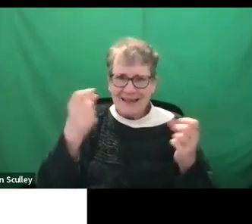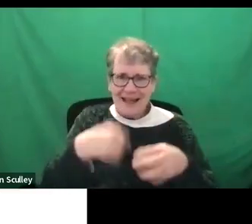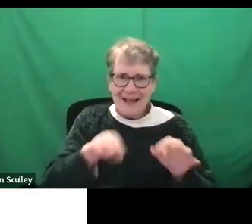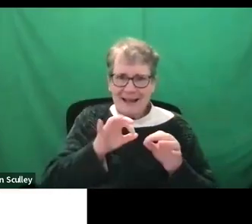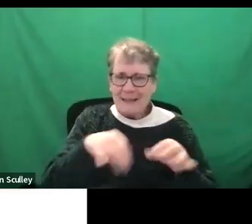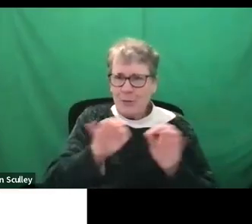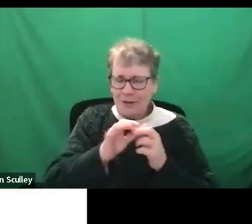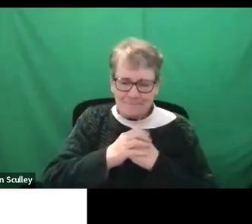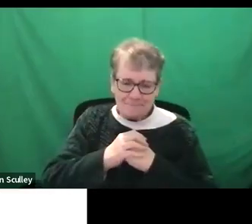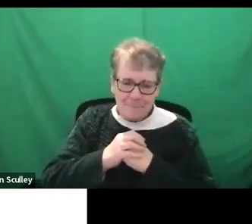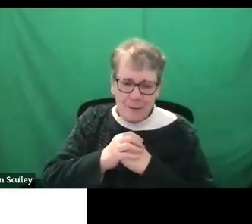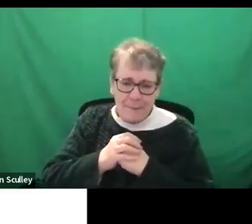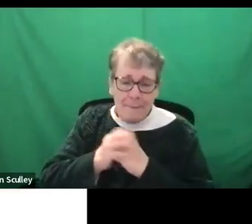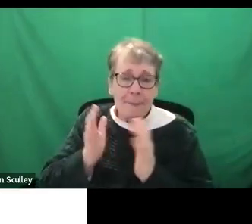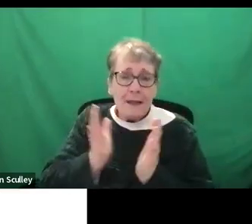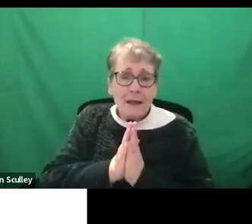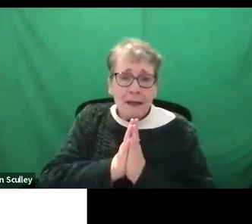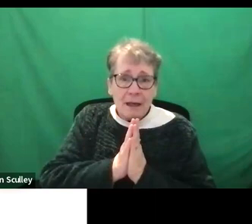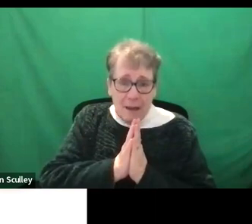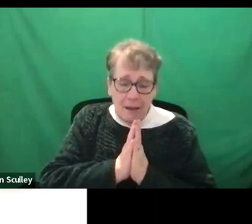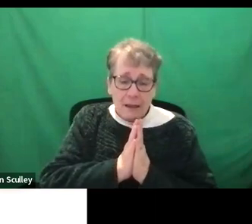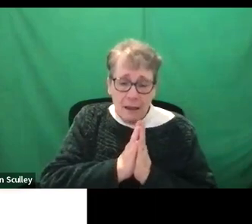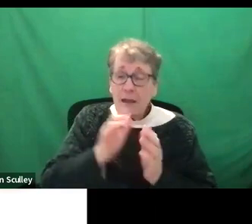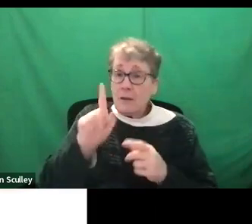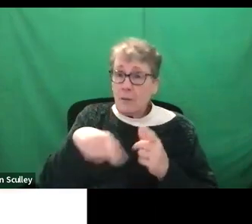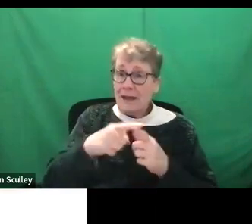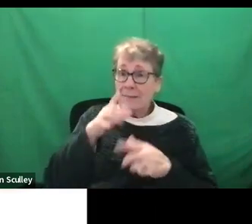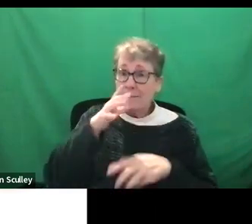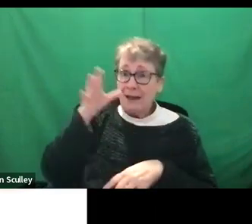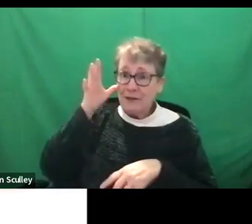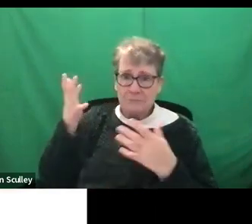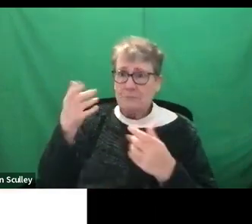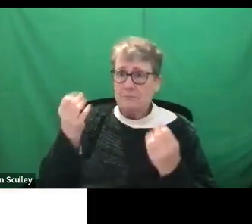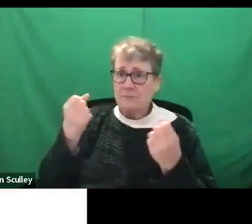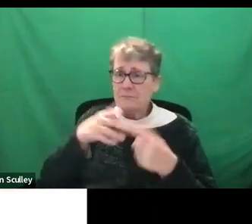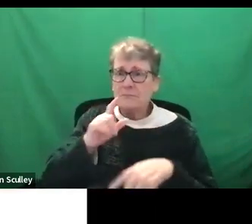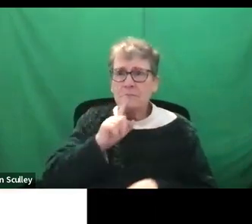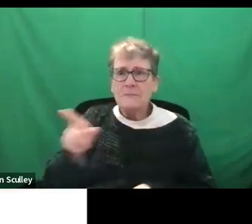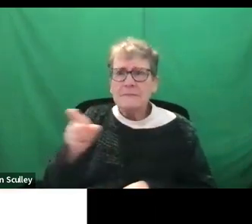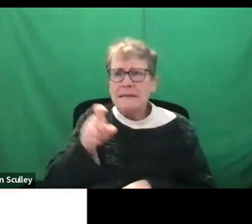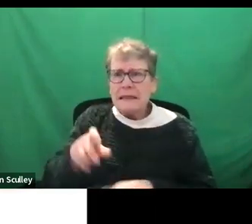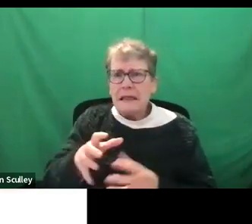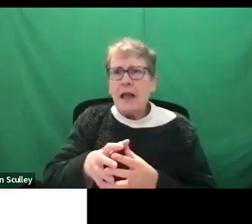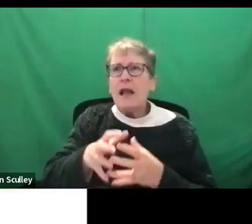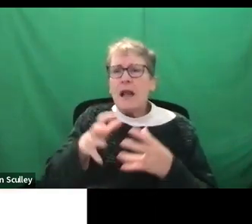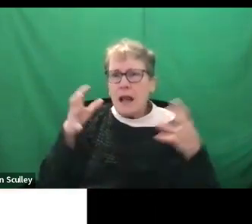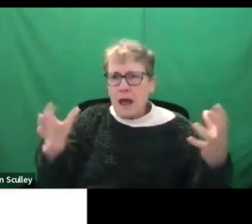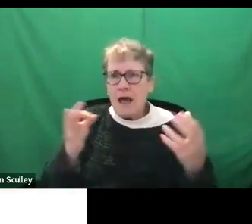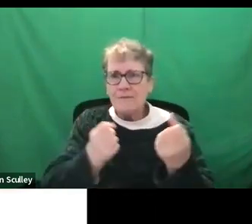while they were still, um... in their mother's womb. So that's why for Deaf infants,